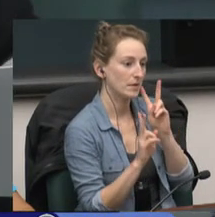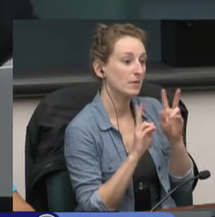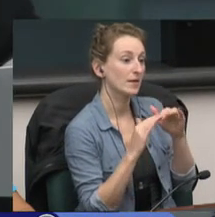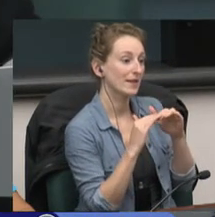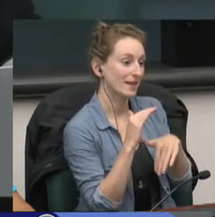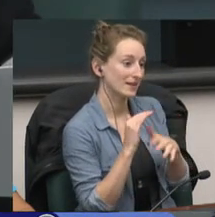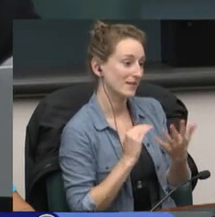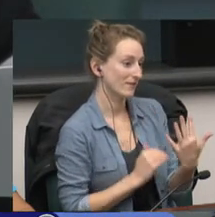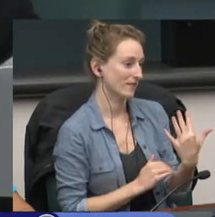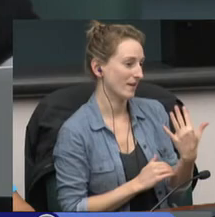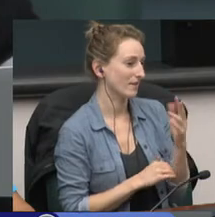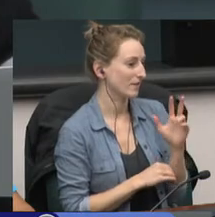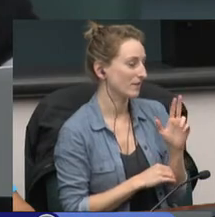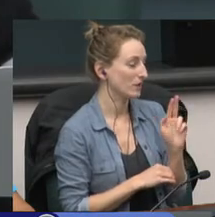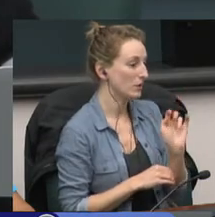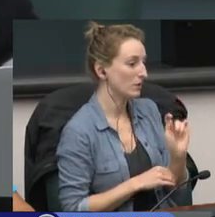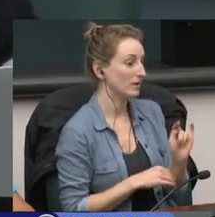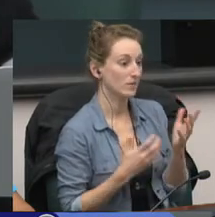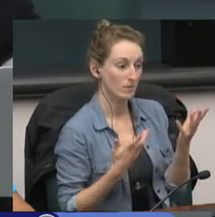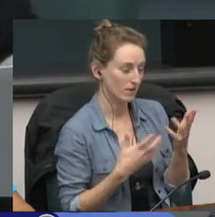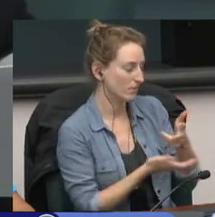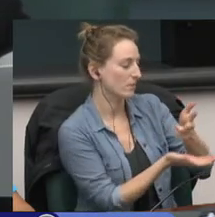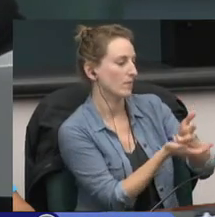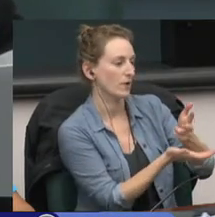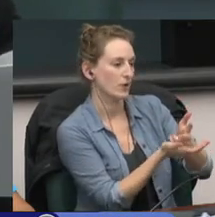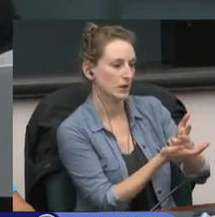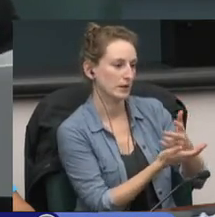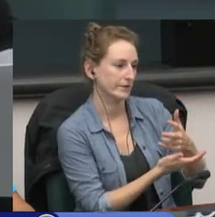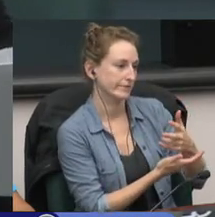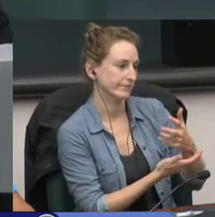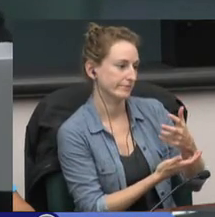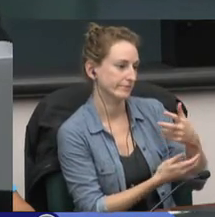in residential neighborhoods they don't someone in the building larger than the